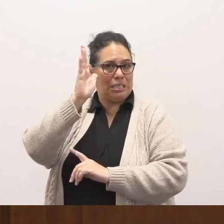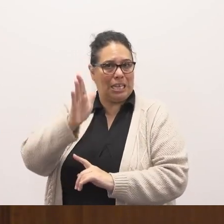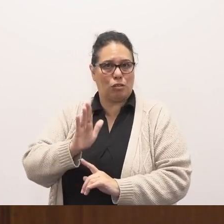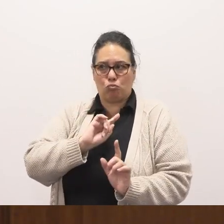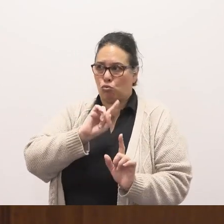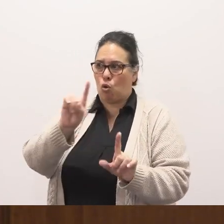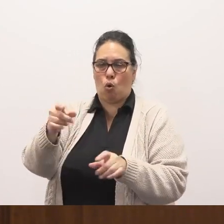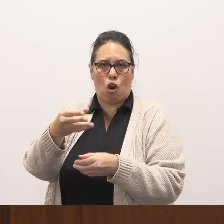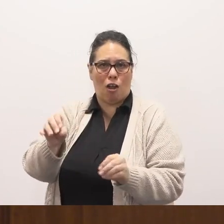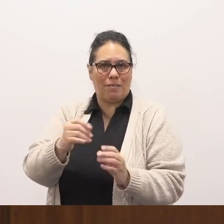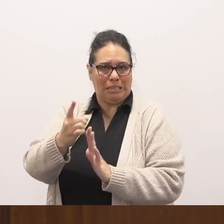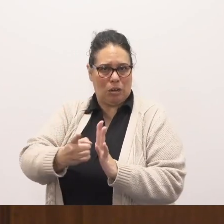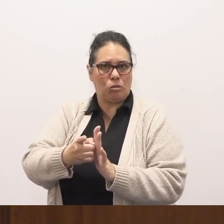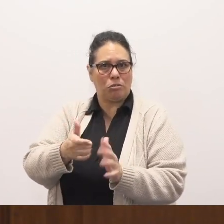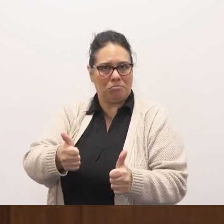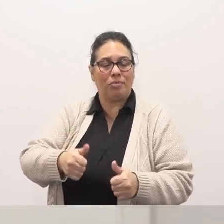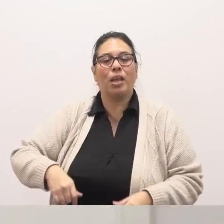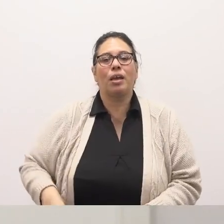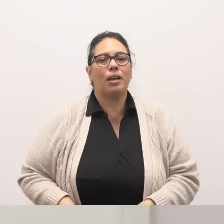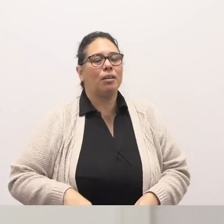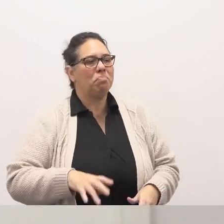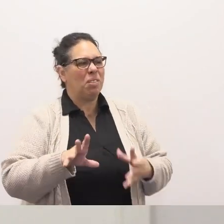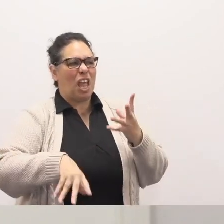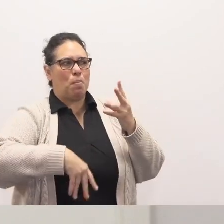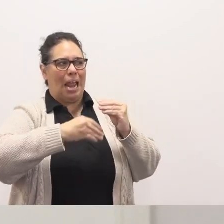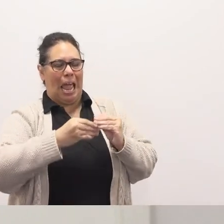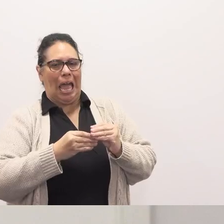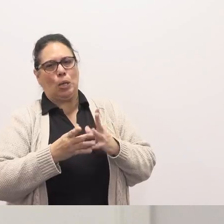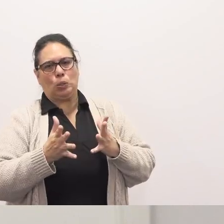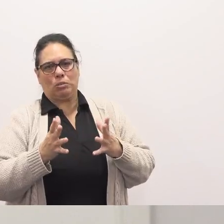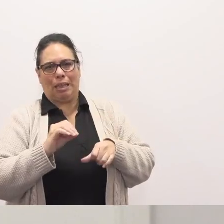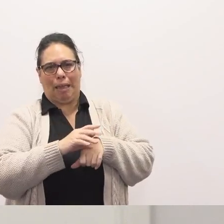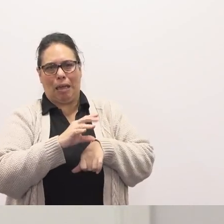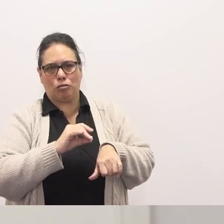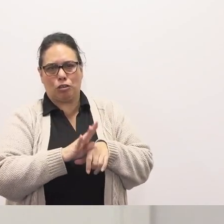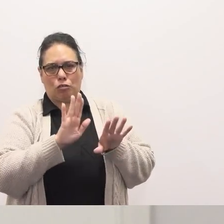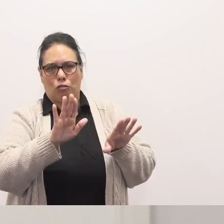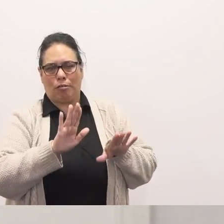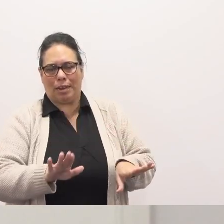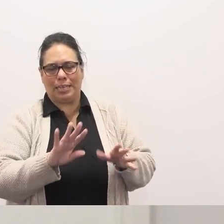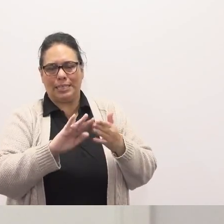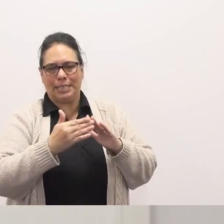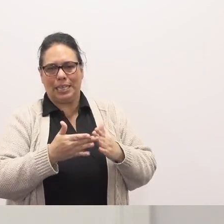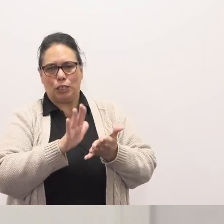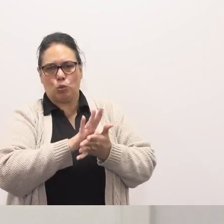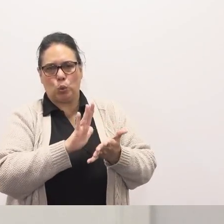I might also add that the Council of Great City Schools, the staff who is supporting you all, have followed up on some of the things